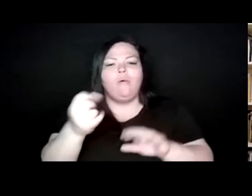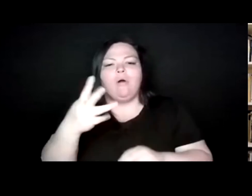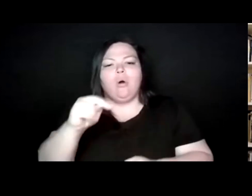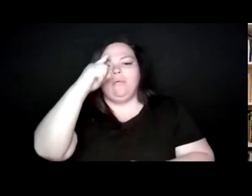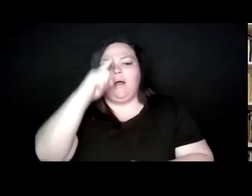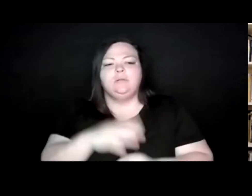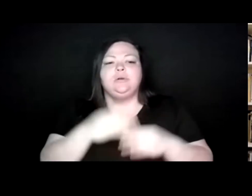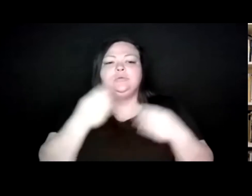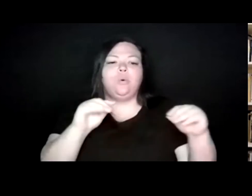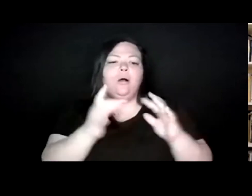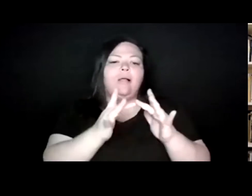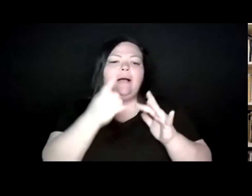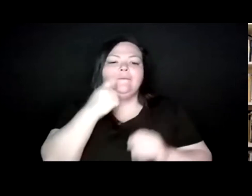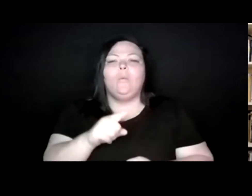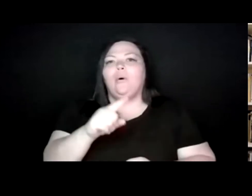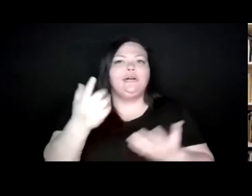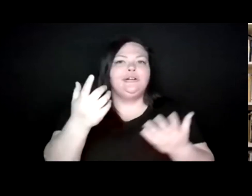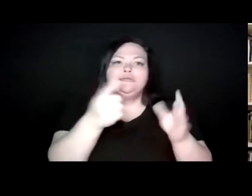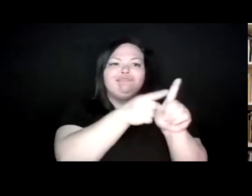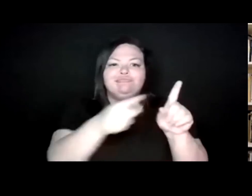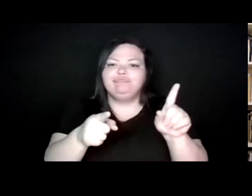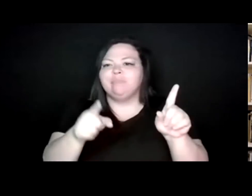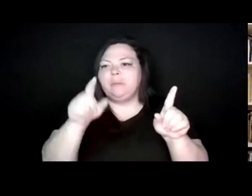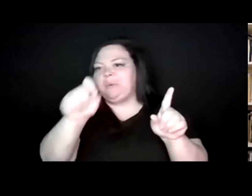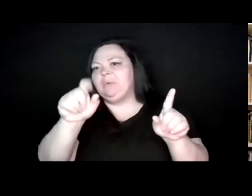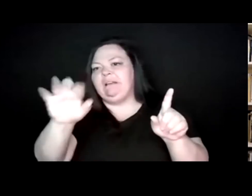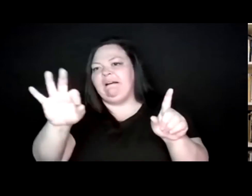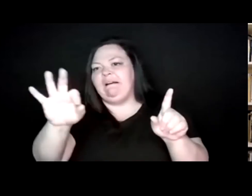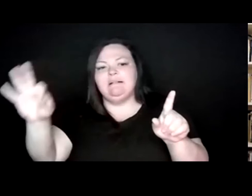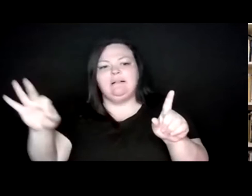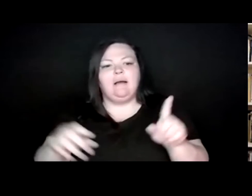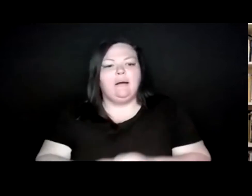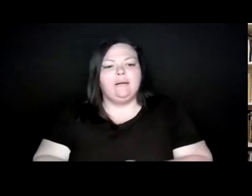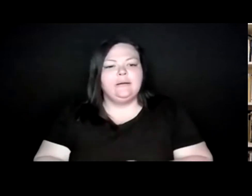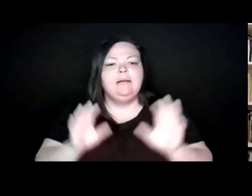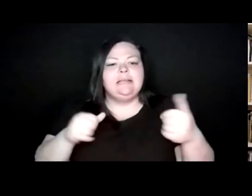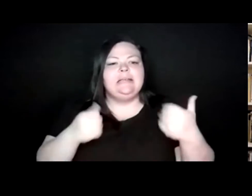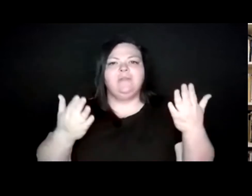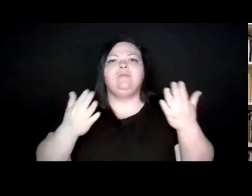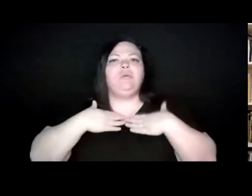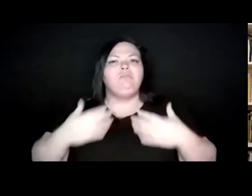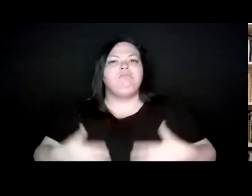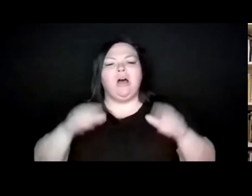Sold her online for $xxx.99./ Given her a hollowness of the body,/